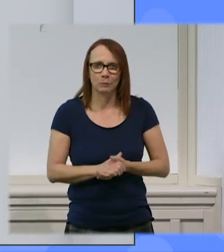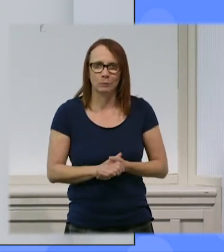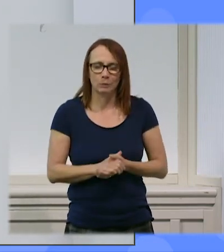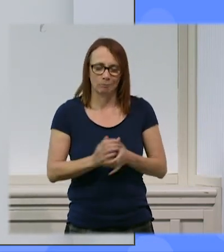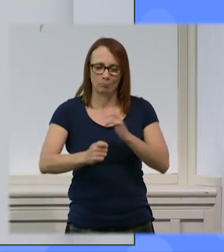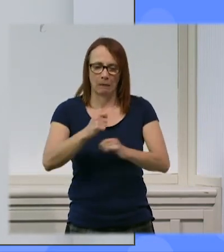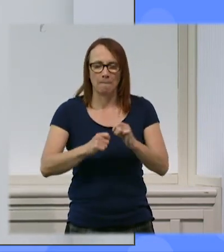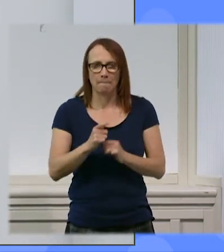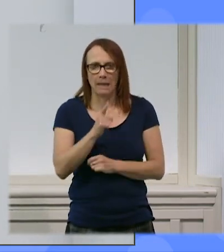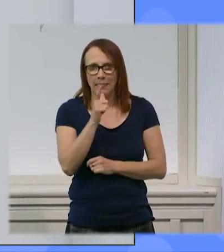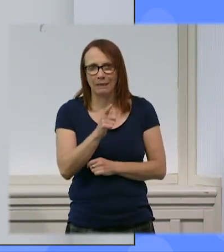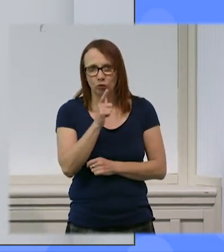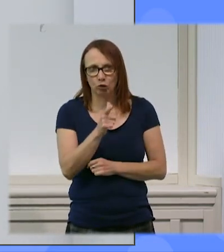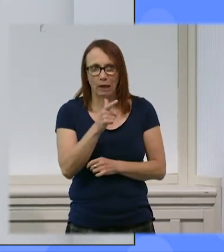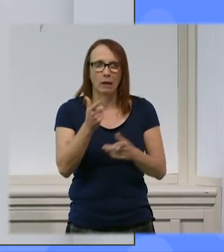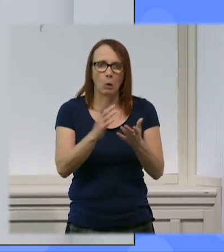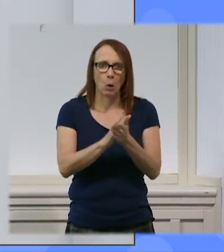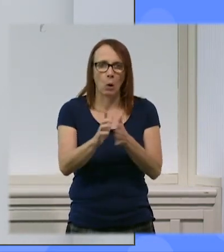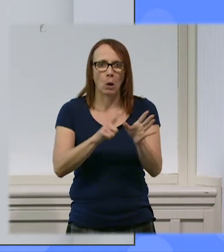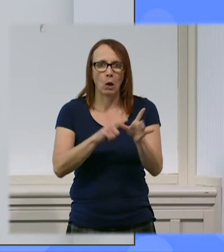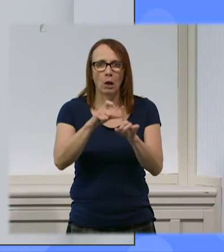cars perhaps with hydrogen over the next